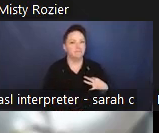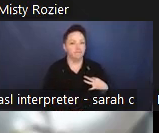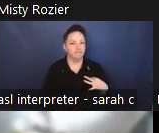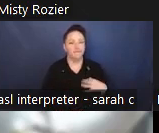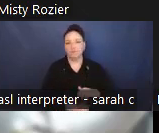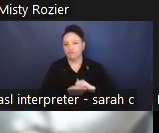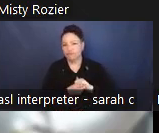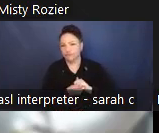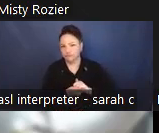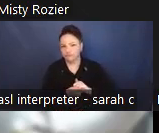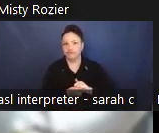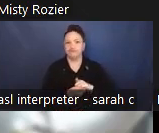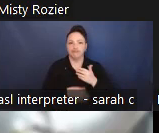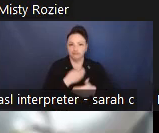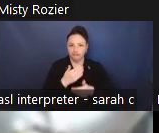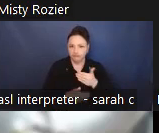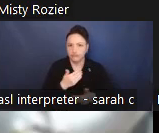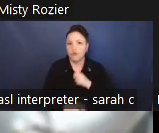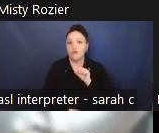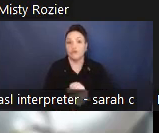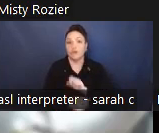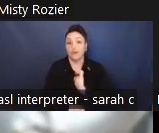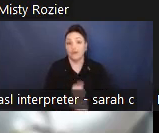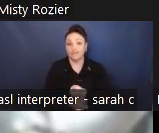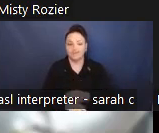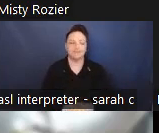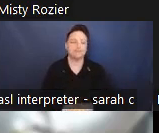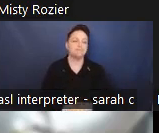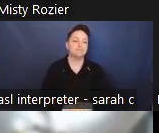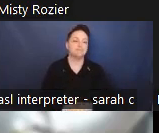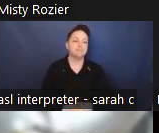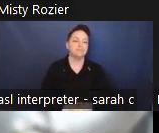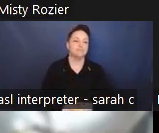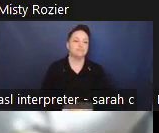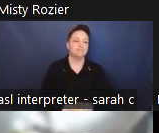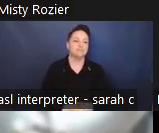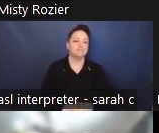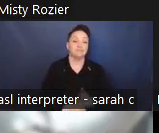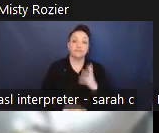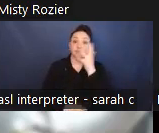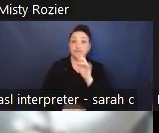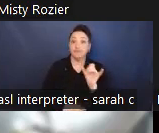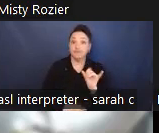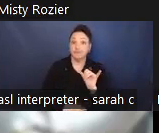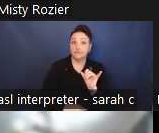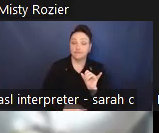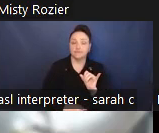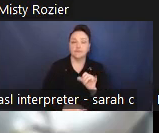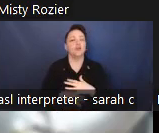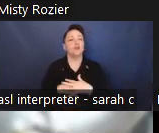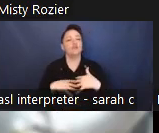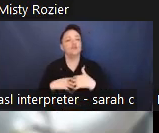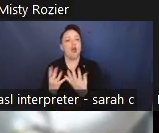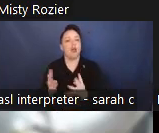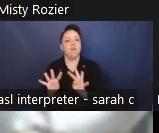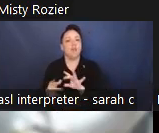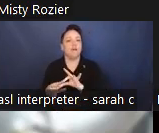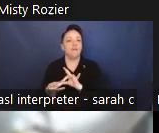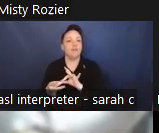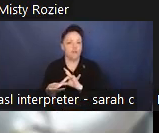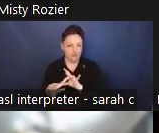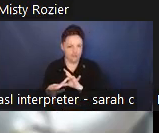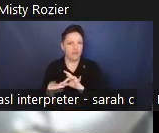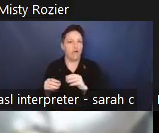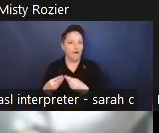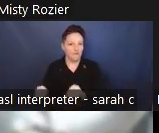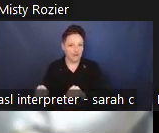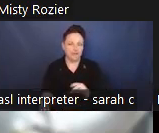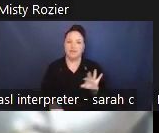stage. One of things we're doing right now is working with the nine tribes of Oregon to